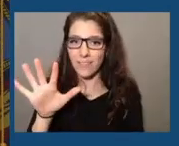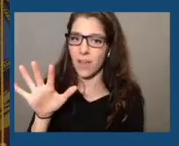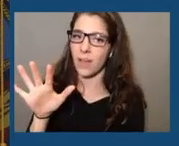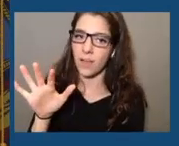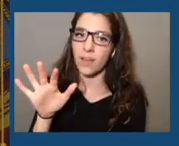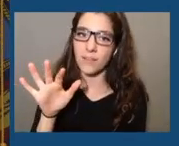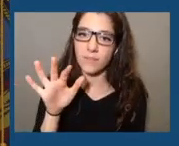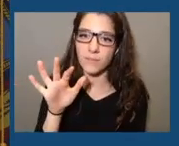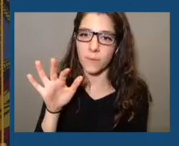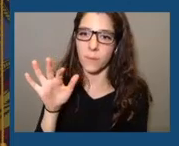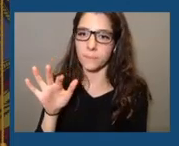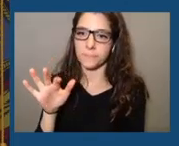in 2021